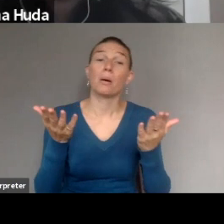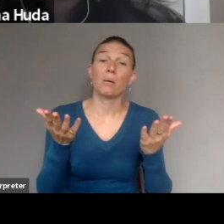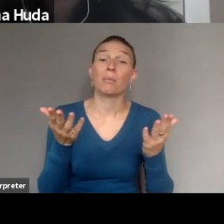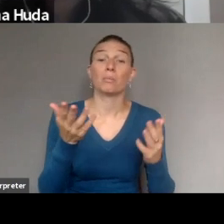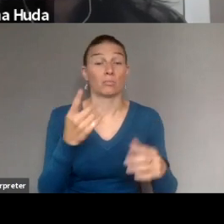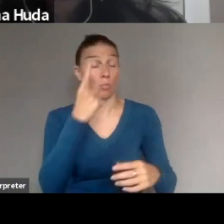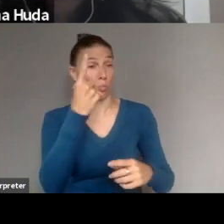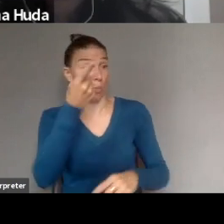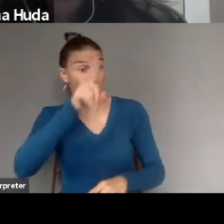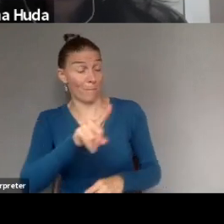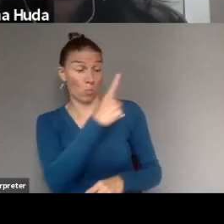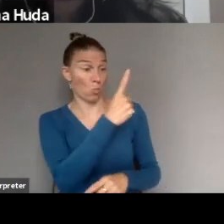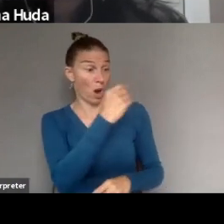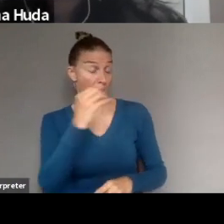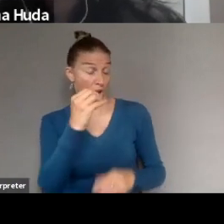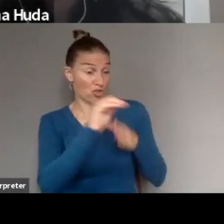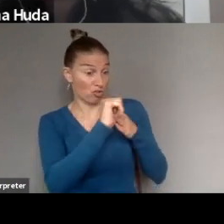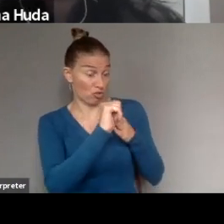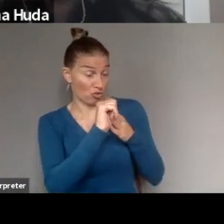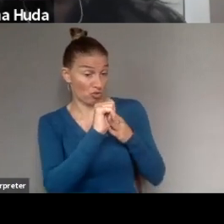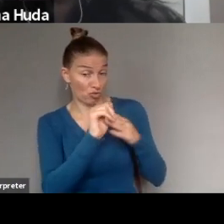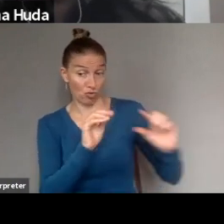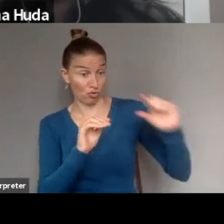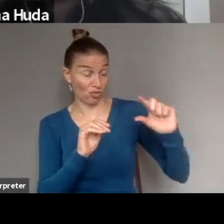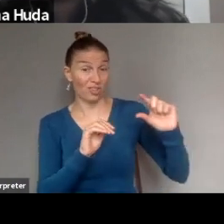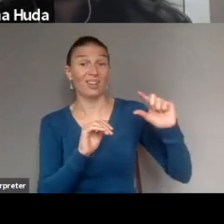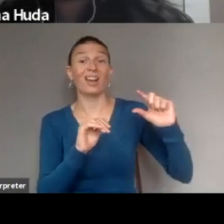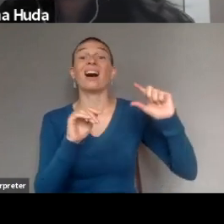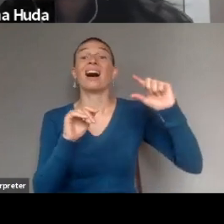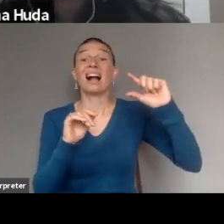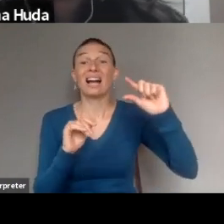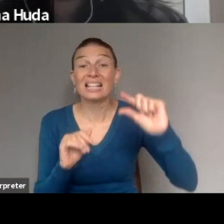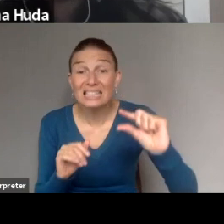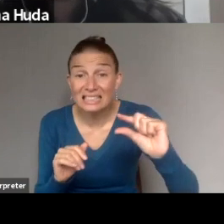and they experience an economic decline of around between, you know, 50% to 80%